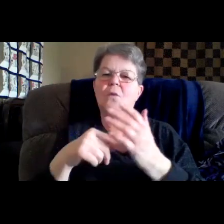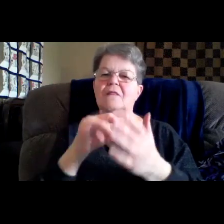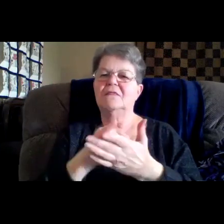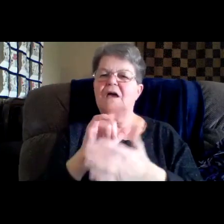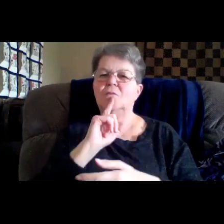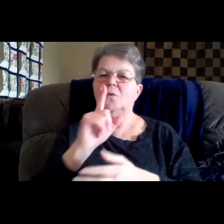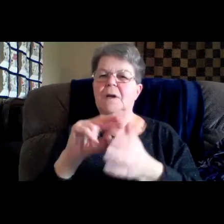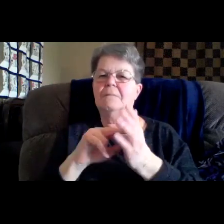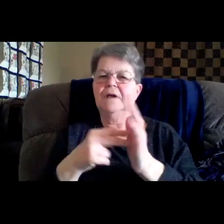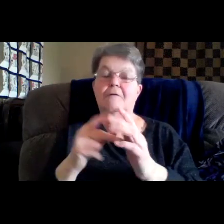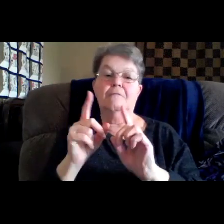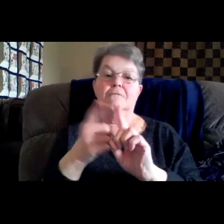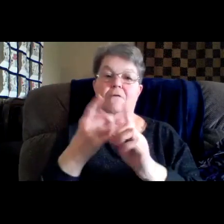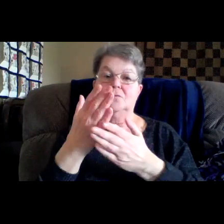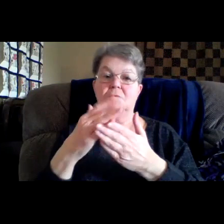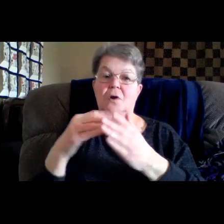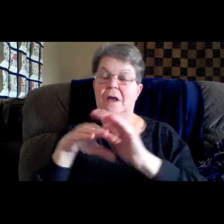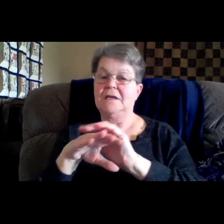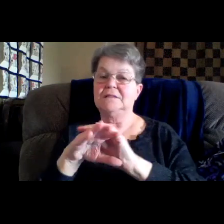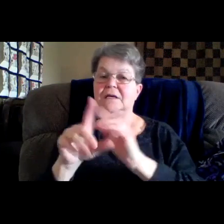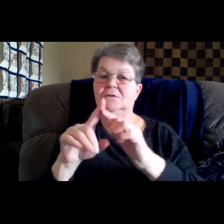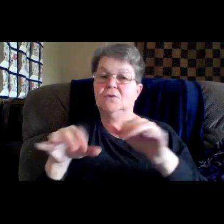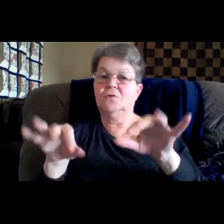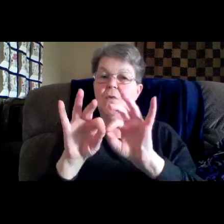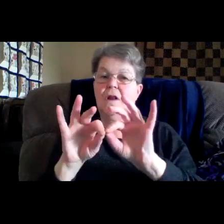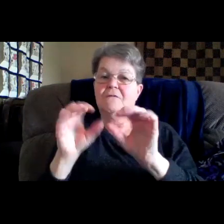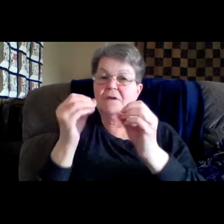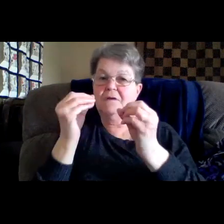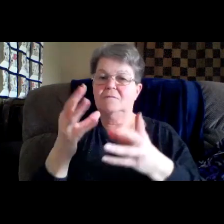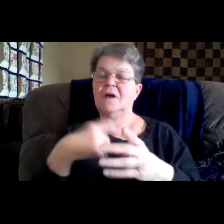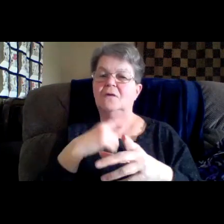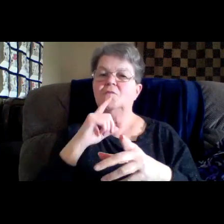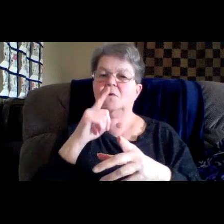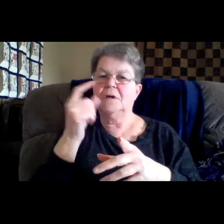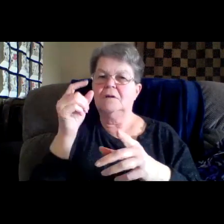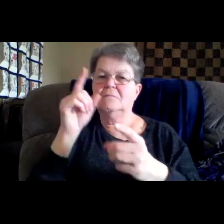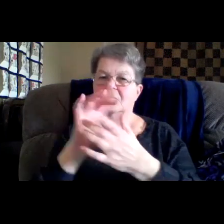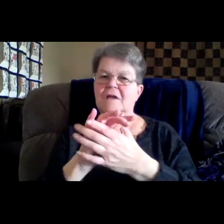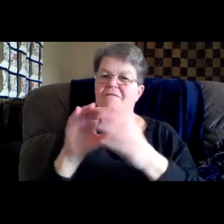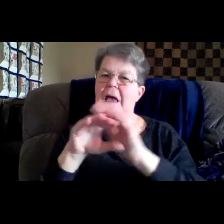The first element being access to relevant information. I truly believe that access takes time.